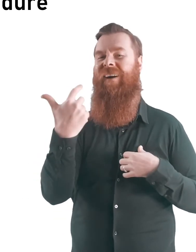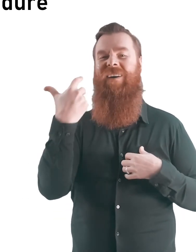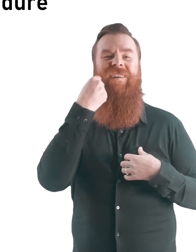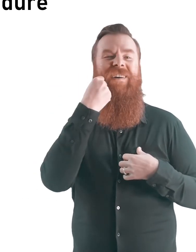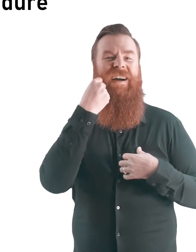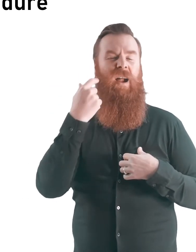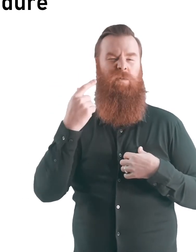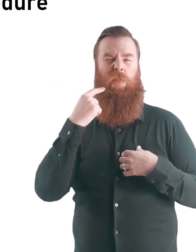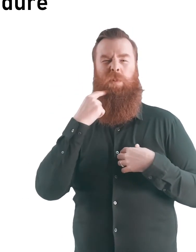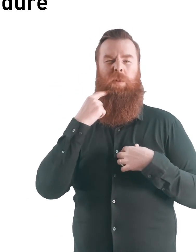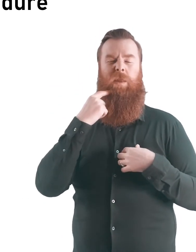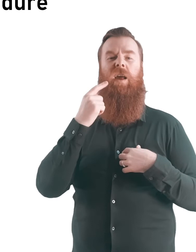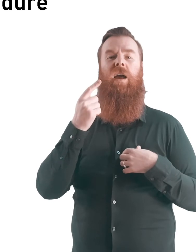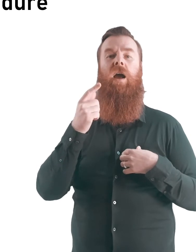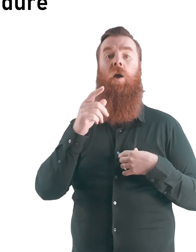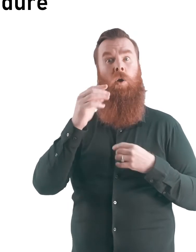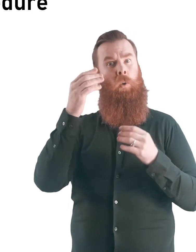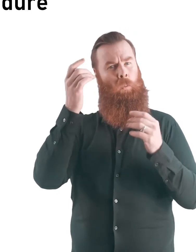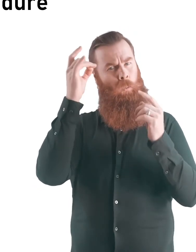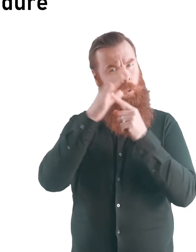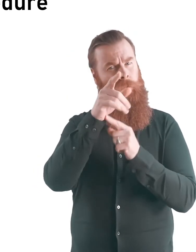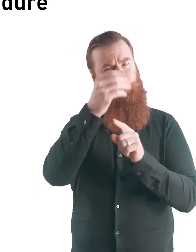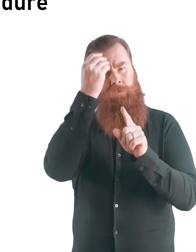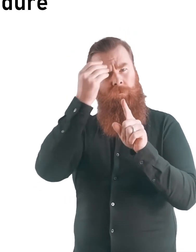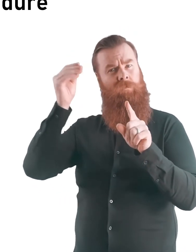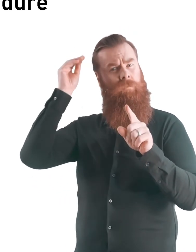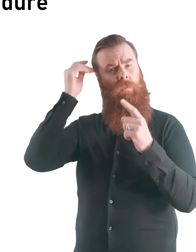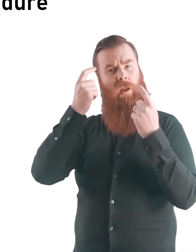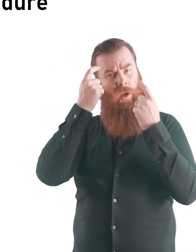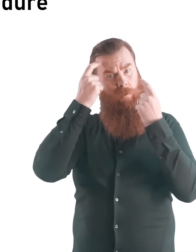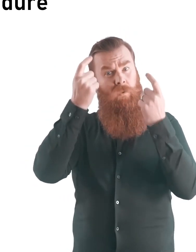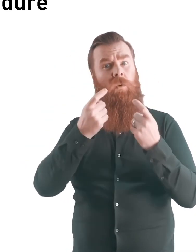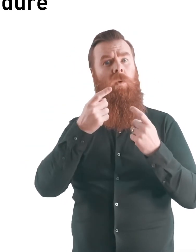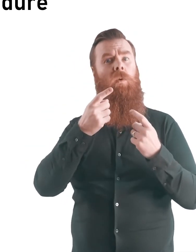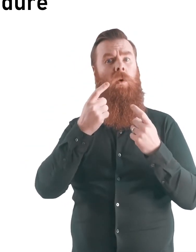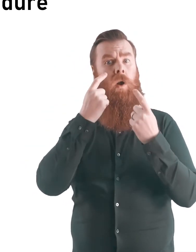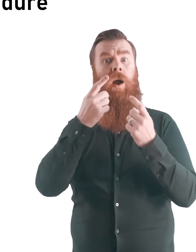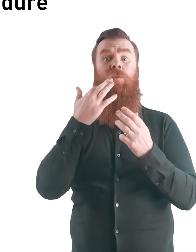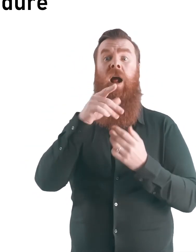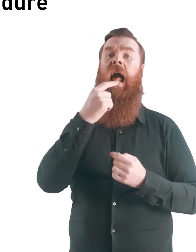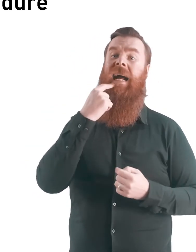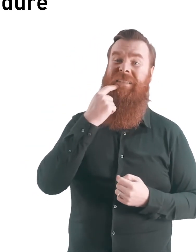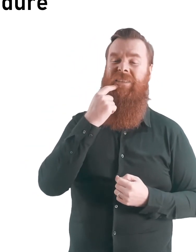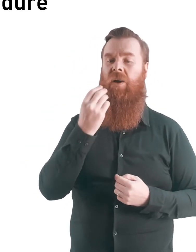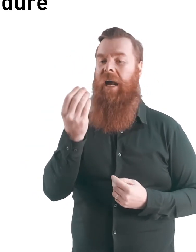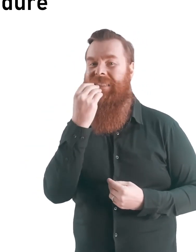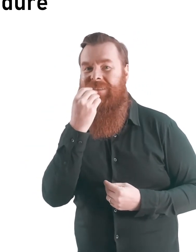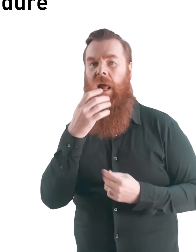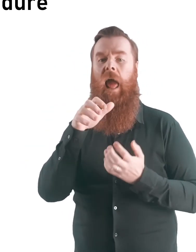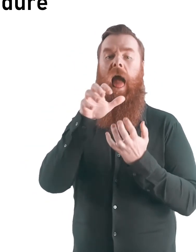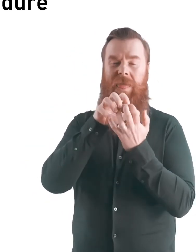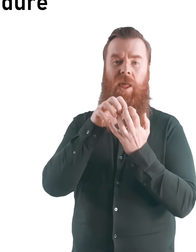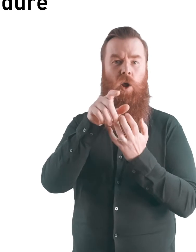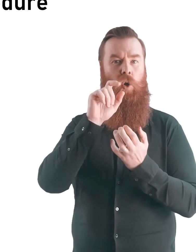It is important to be very careful to not bite your cheek or tongue when they are numb.